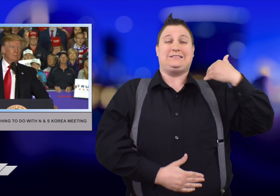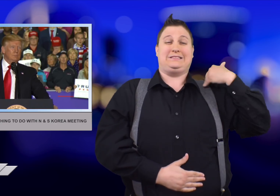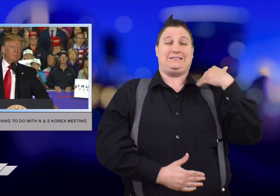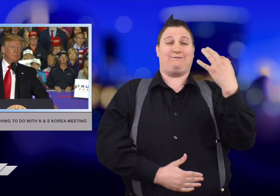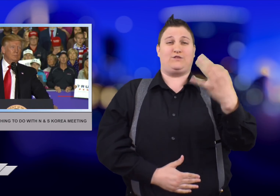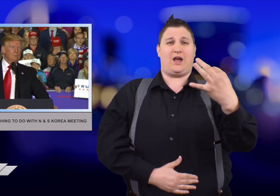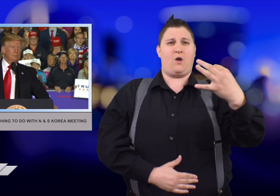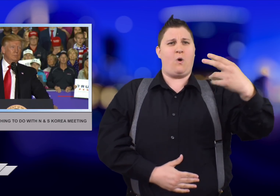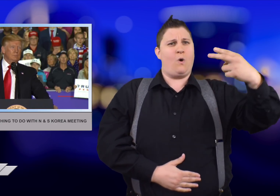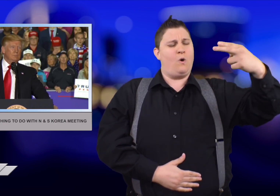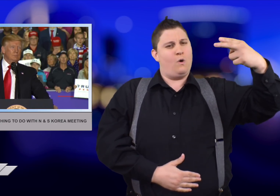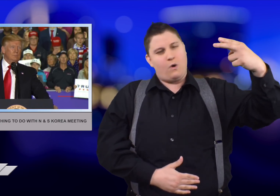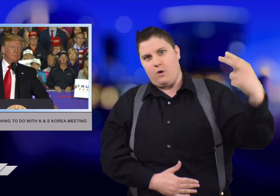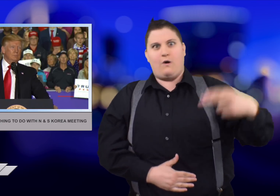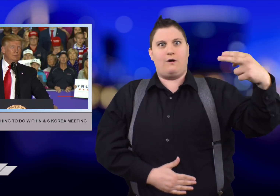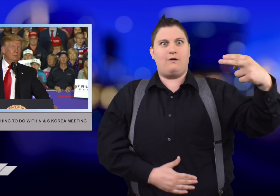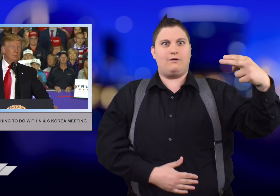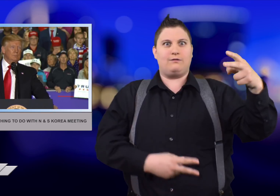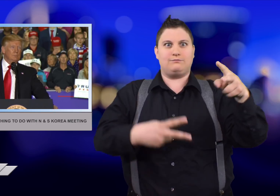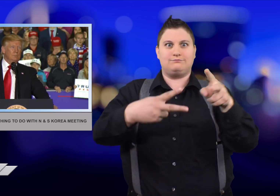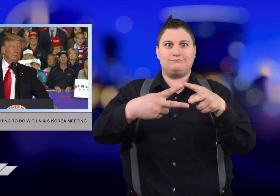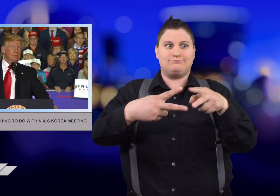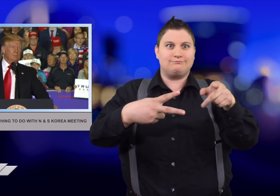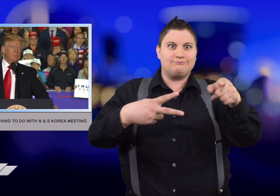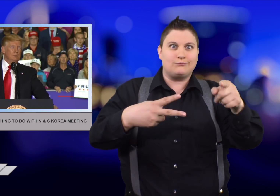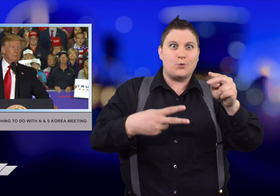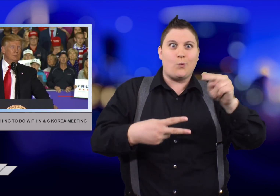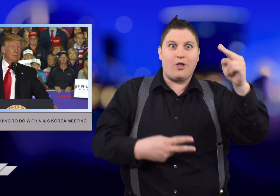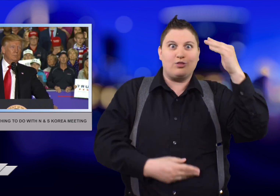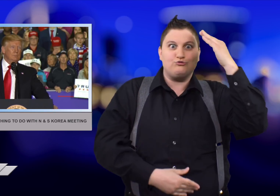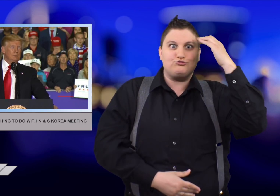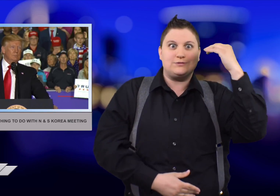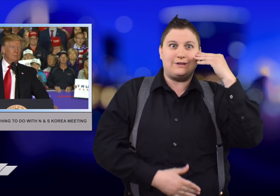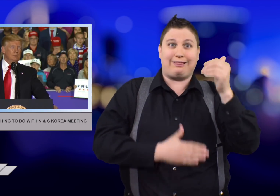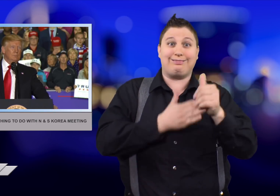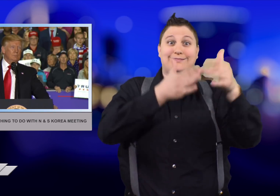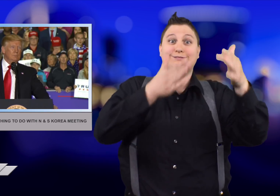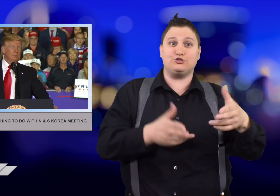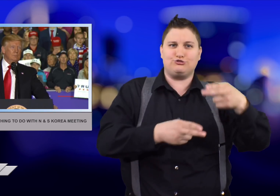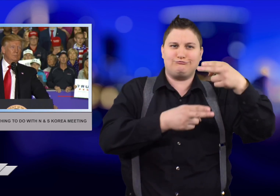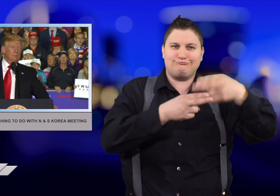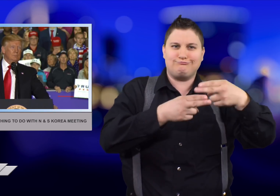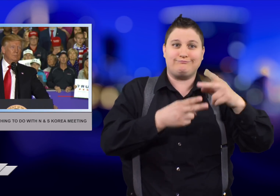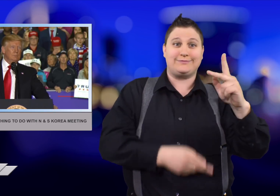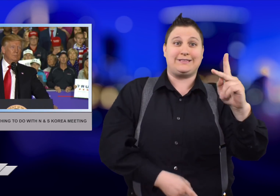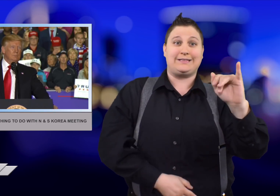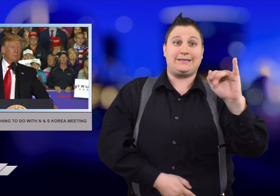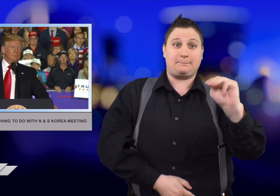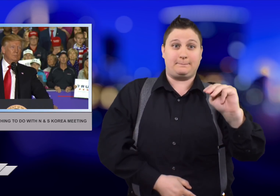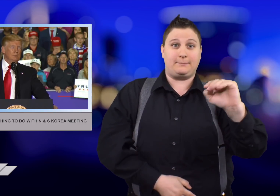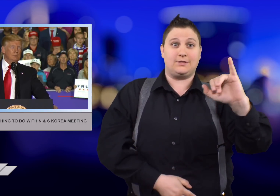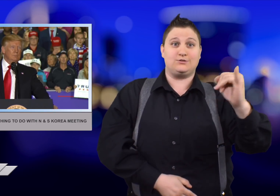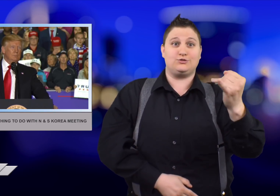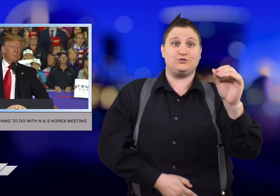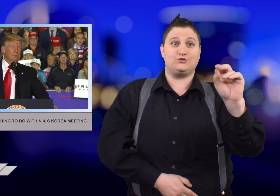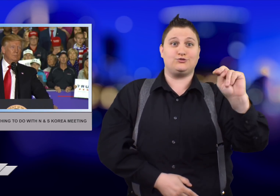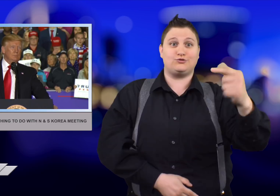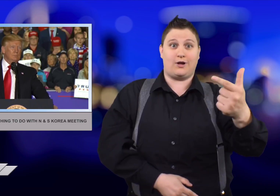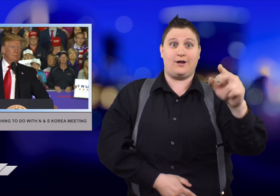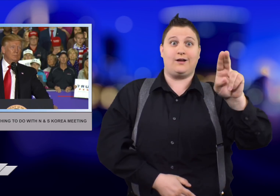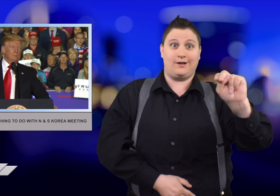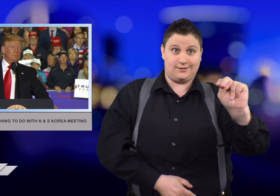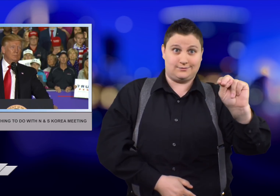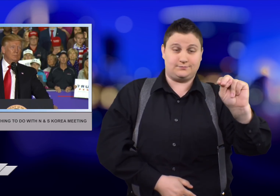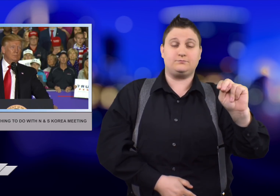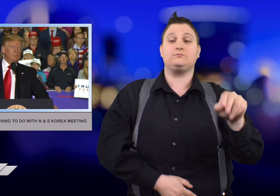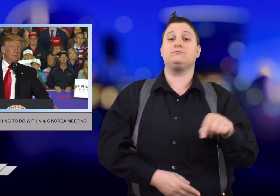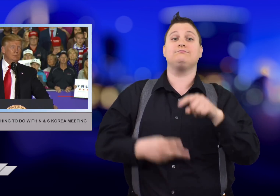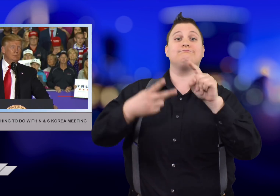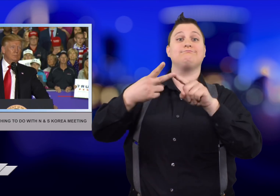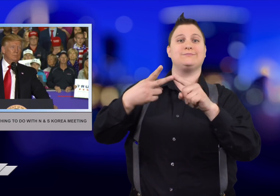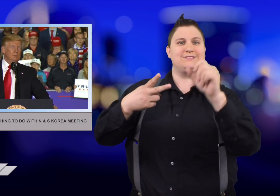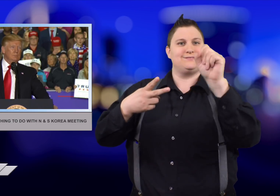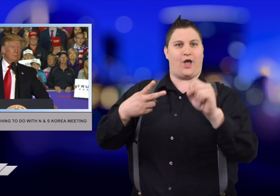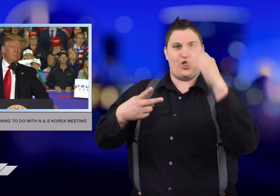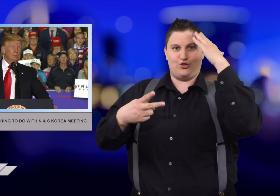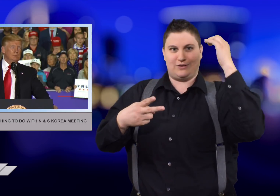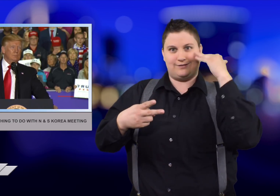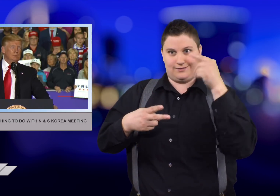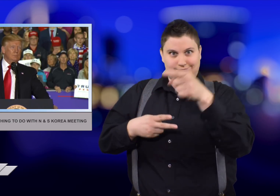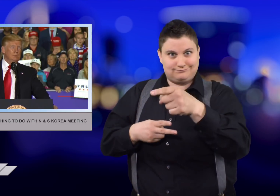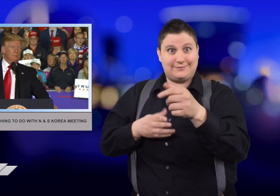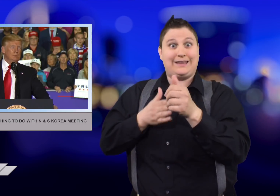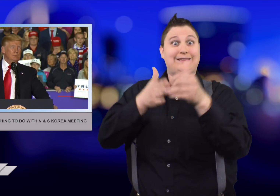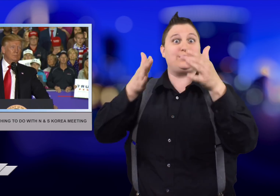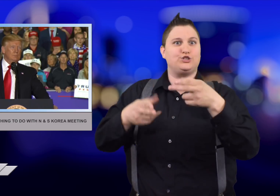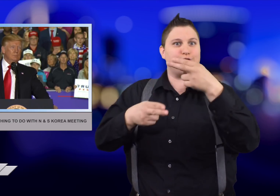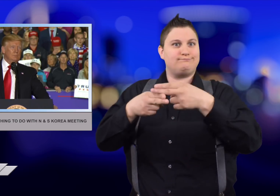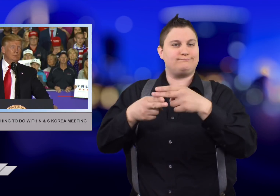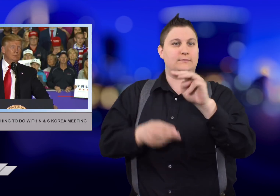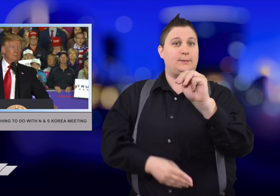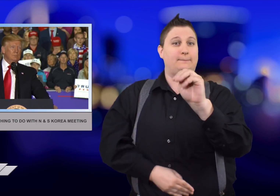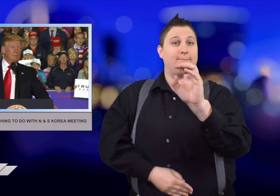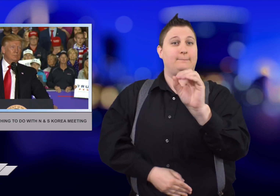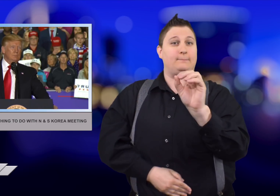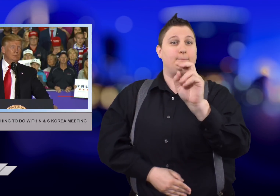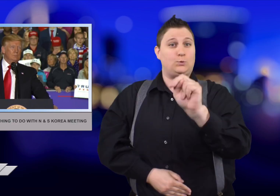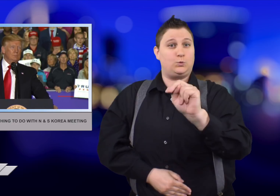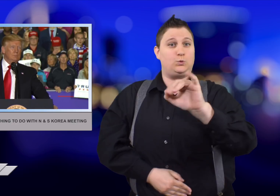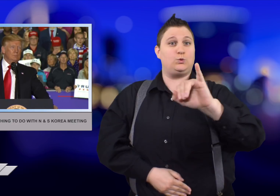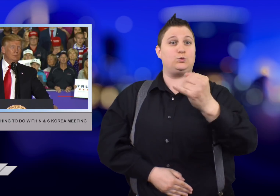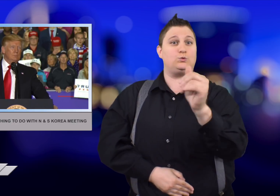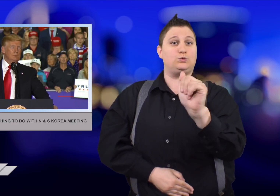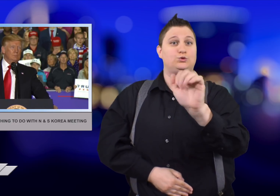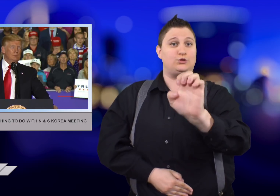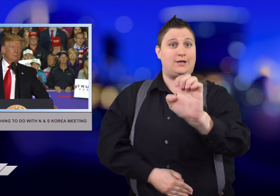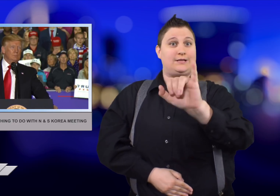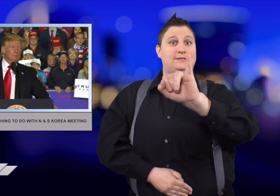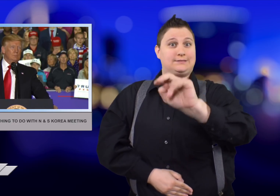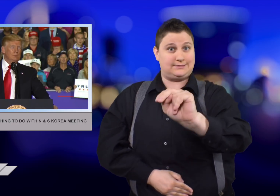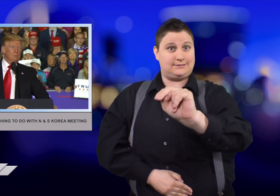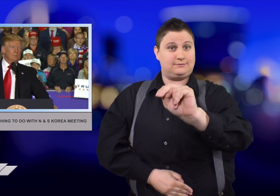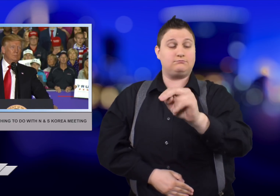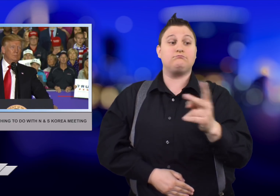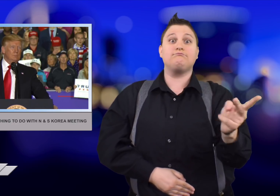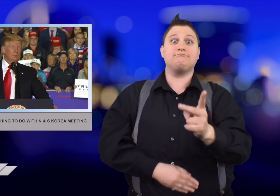President Trump told a group of supporters in Michigan that he is responsible for Friday's